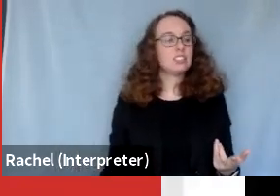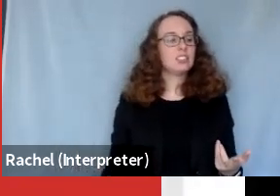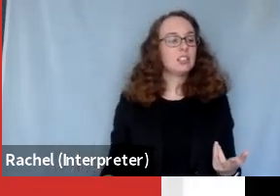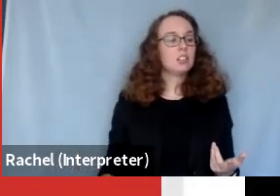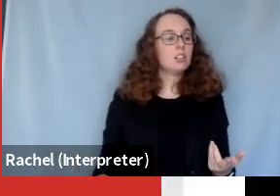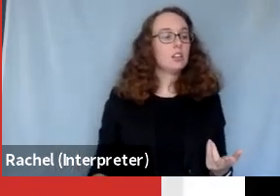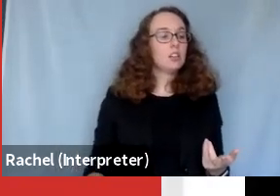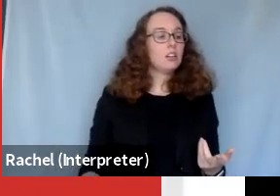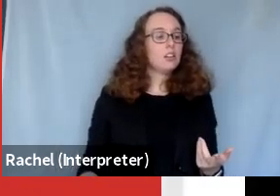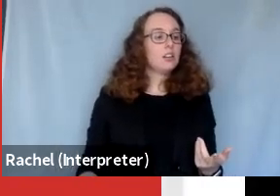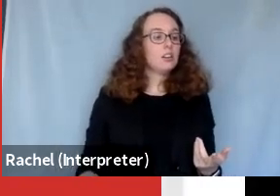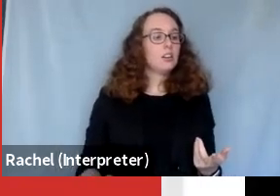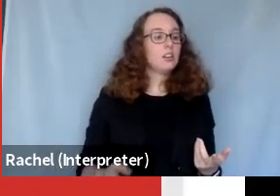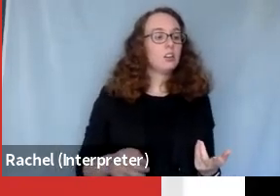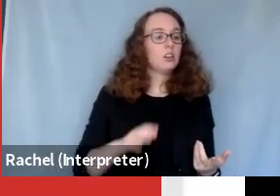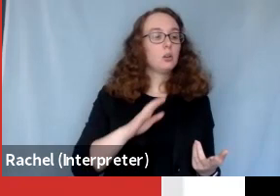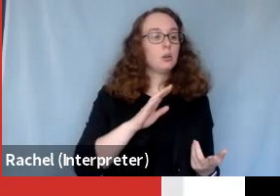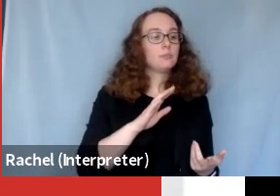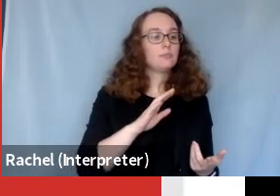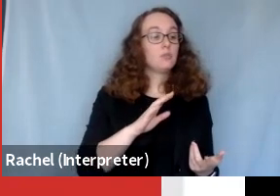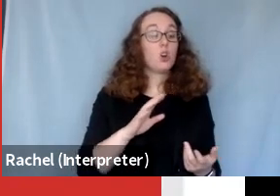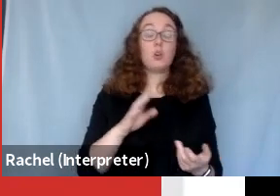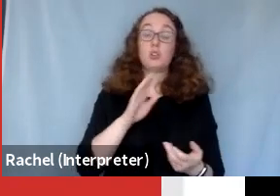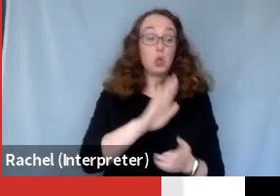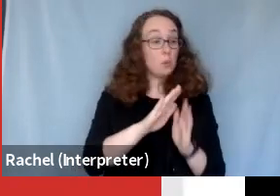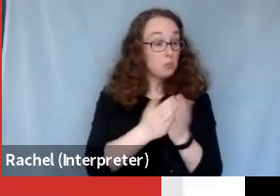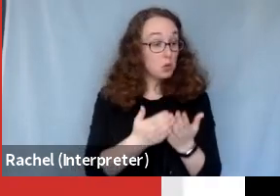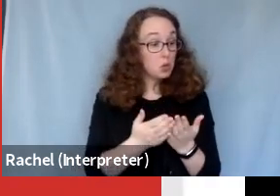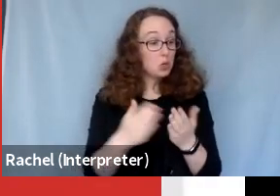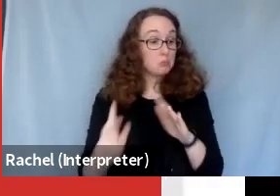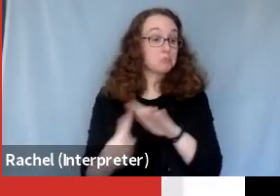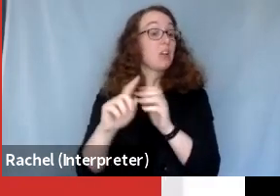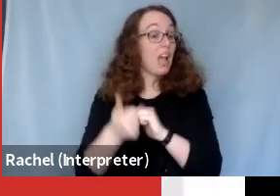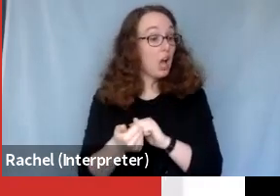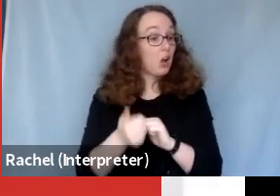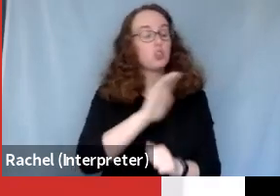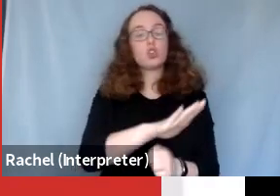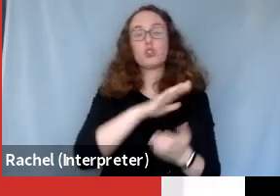is that student ID, it's a manual thing so if there's a student out there that doesn't have the student ID